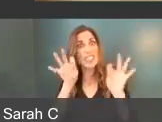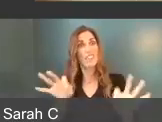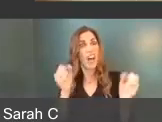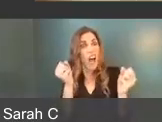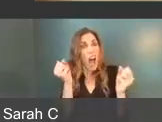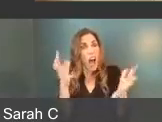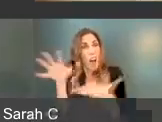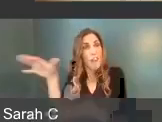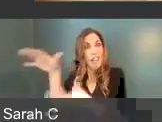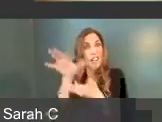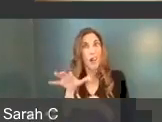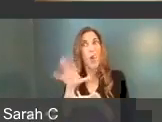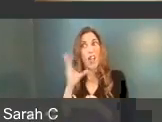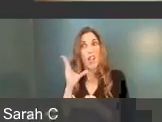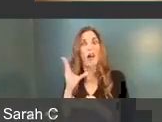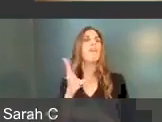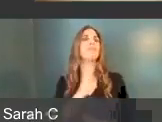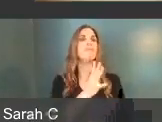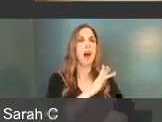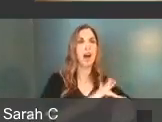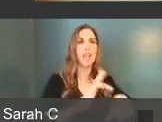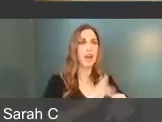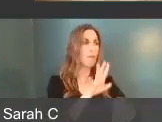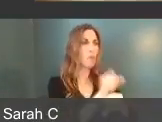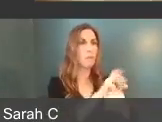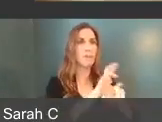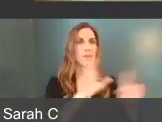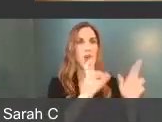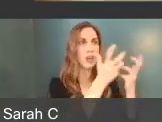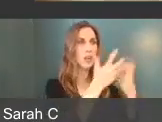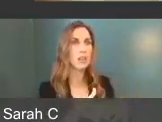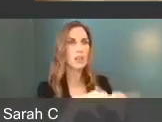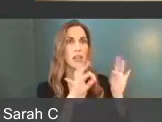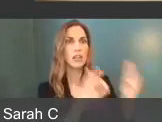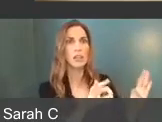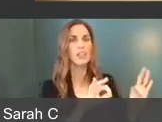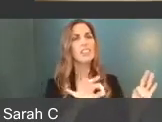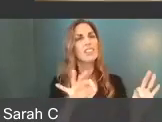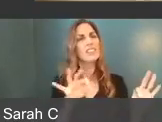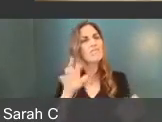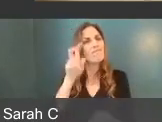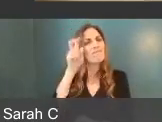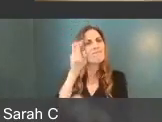appointments for next week. So it's, there's just been a terrible lack of coordination from this